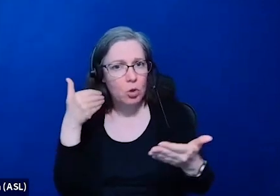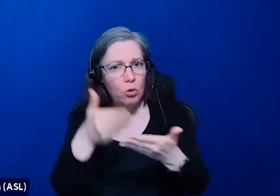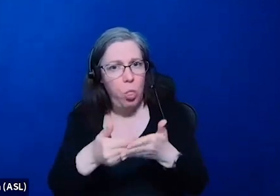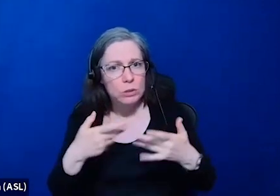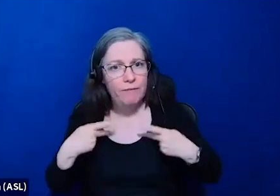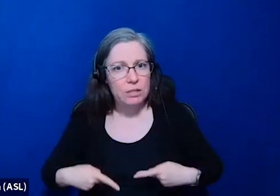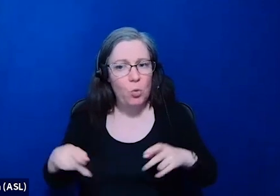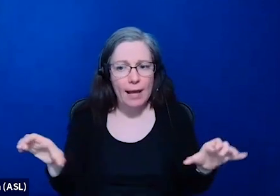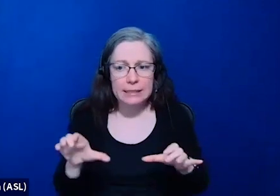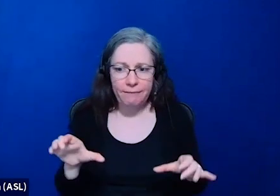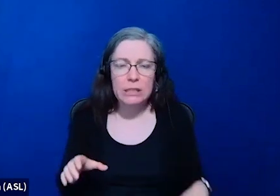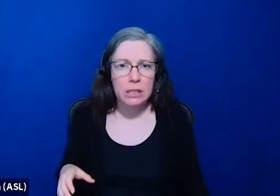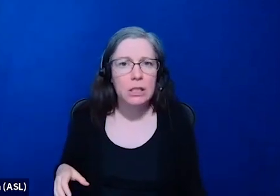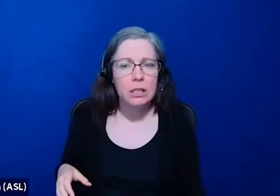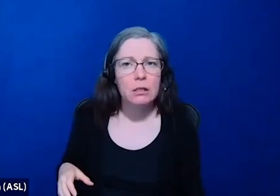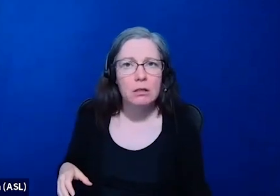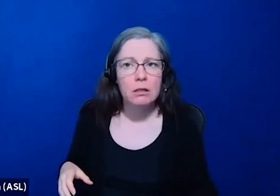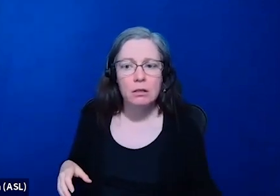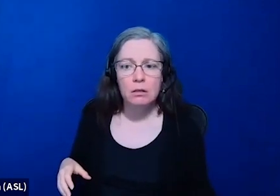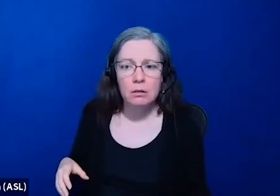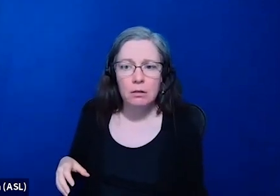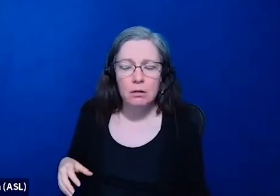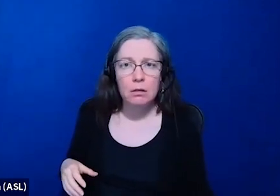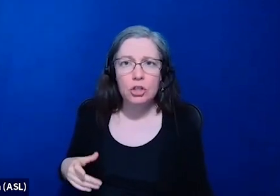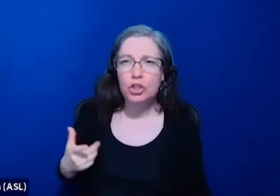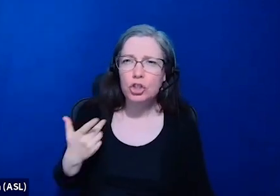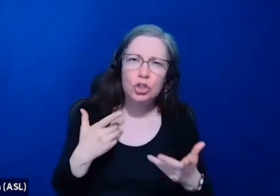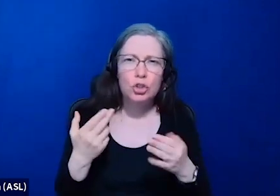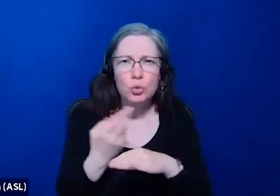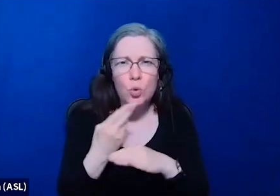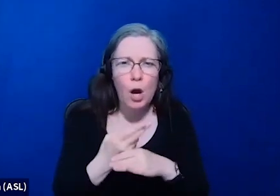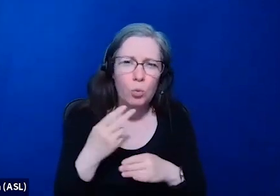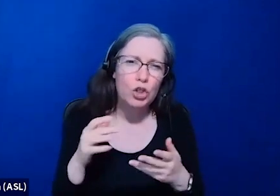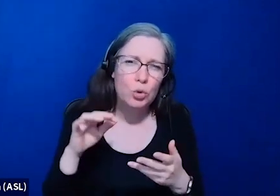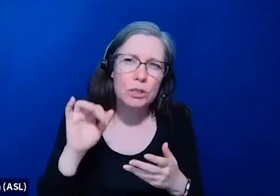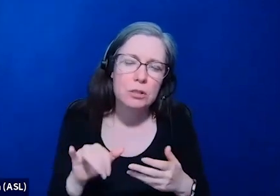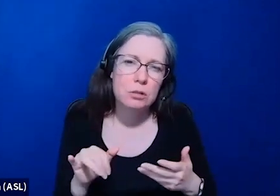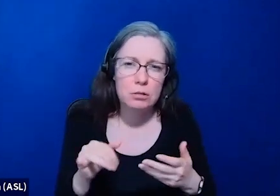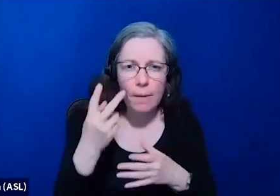I'll be using independent interchangeably, parastronaut or astronaut in my talk.